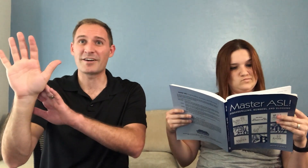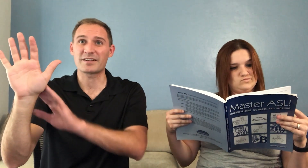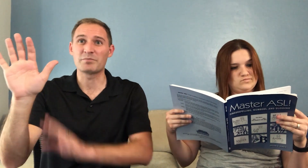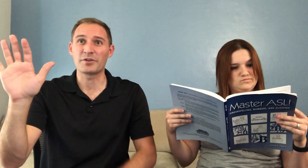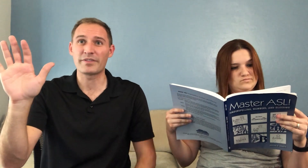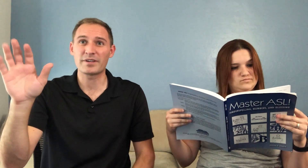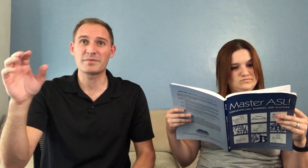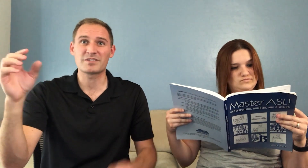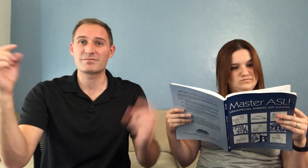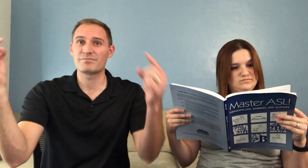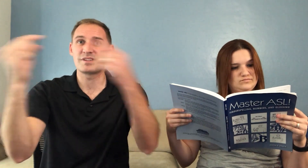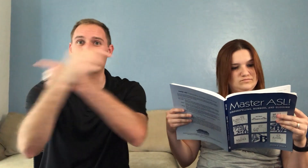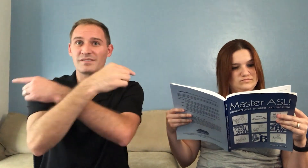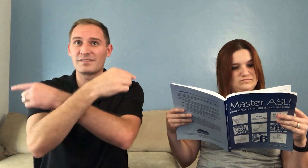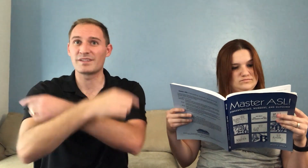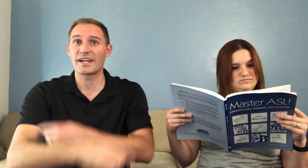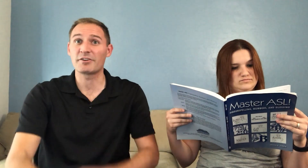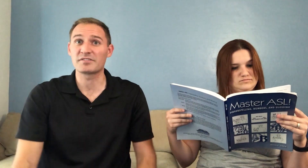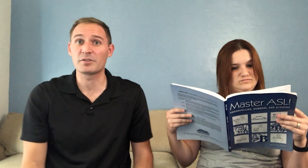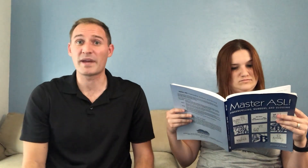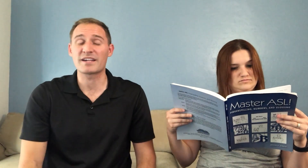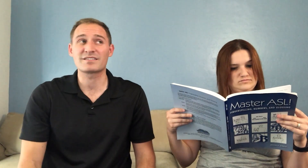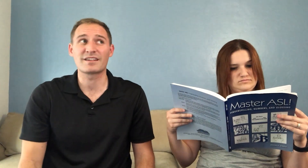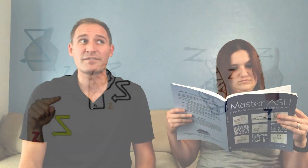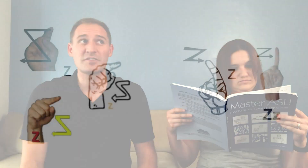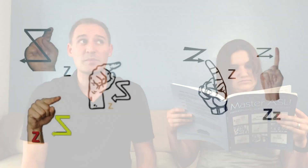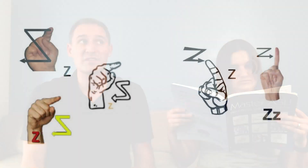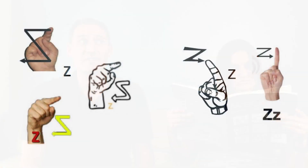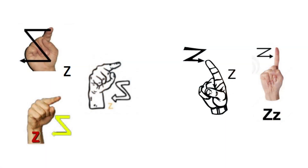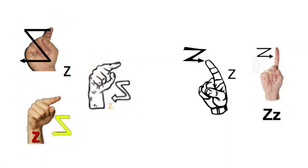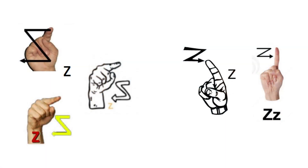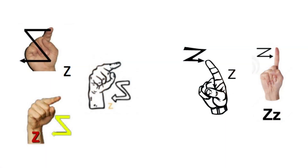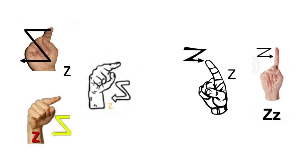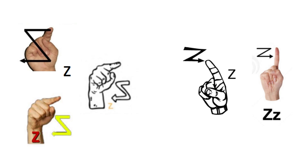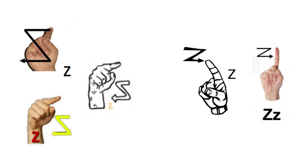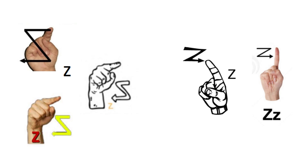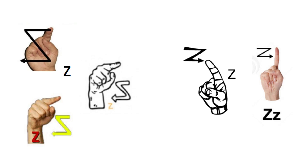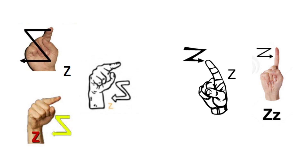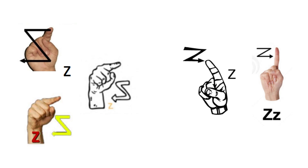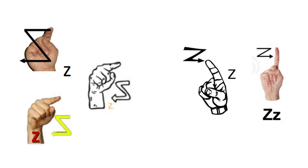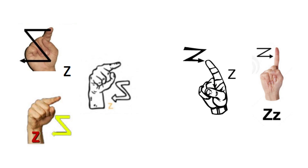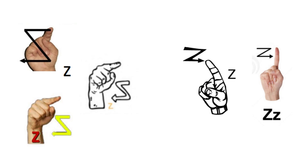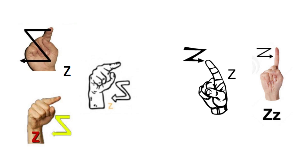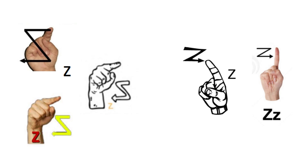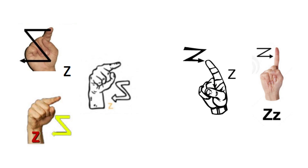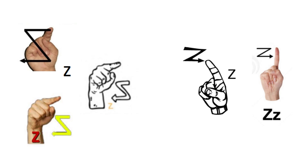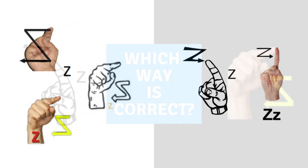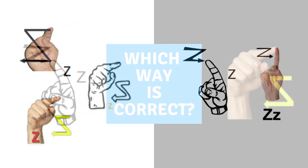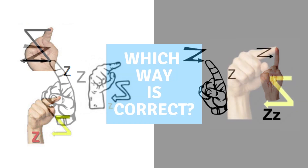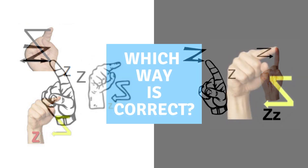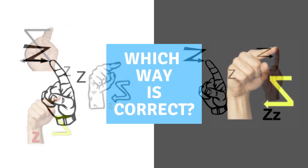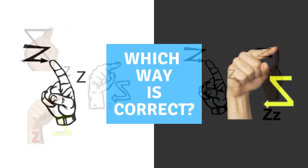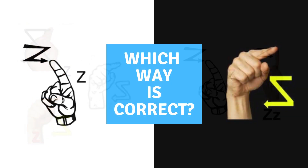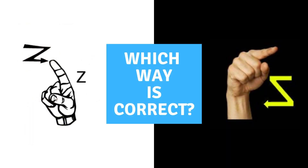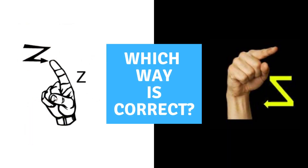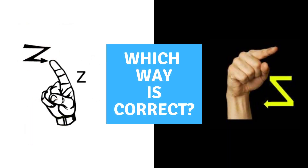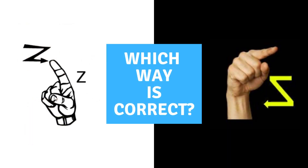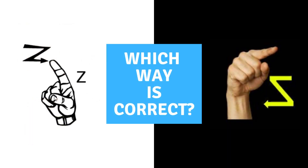out on both of them, the arrows don't match and I was able to find like three or four different variations and, you know, if you